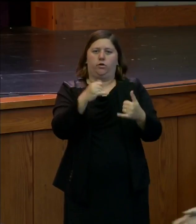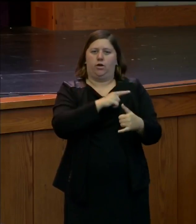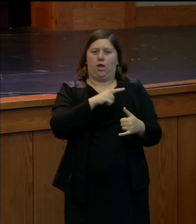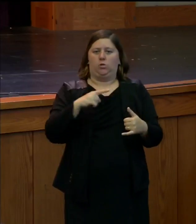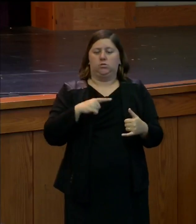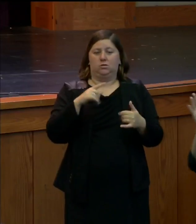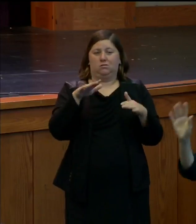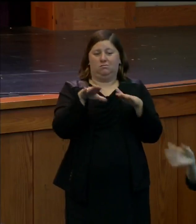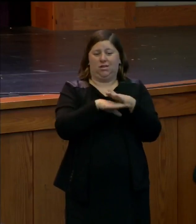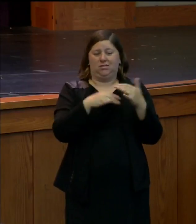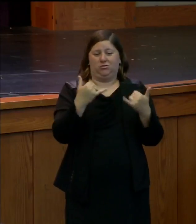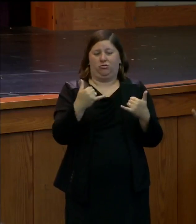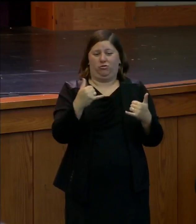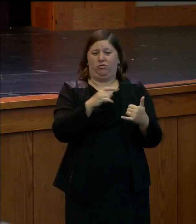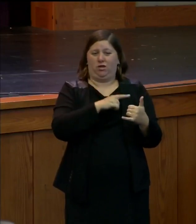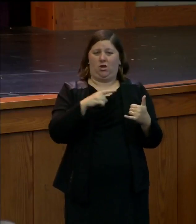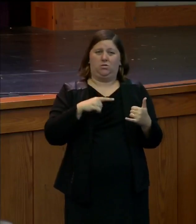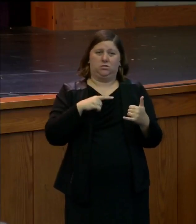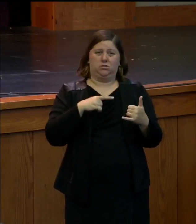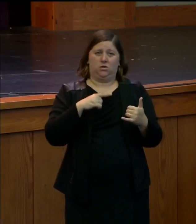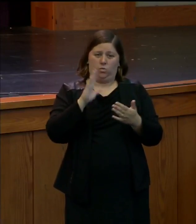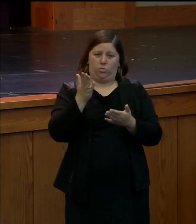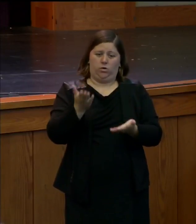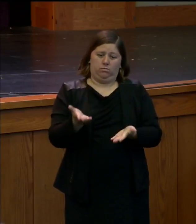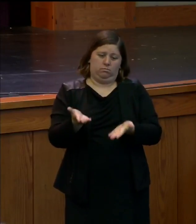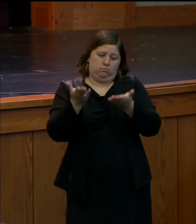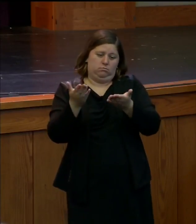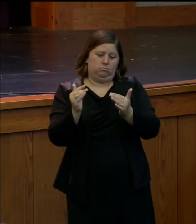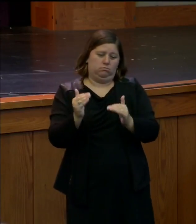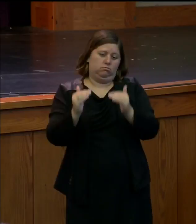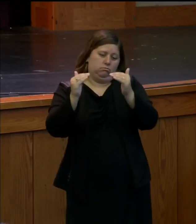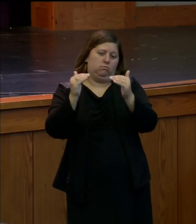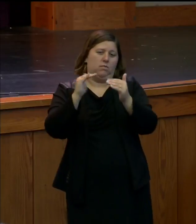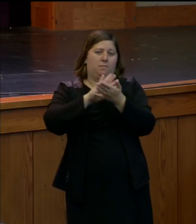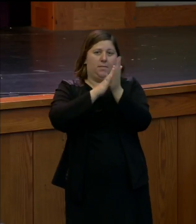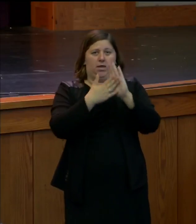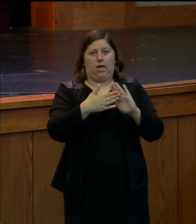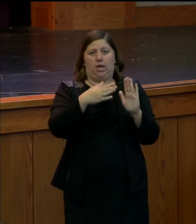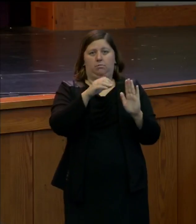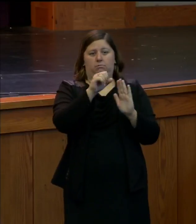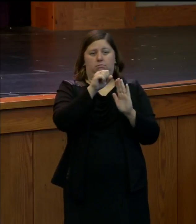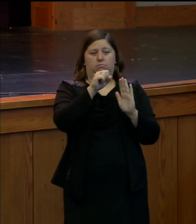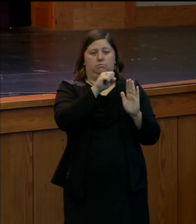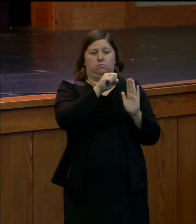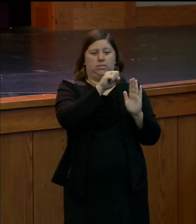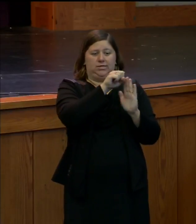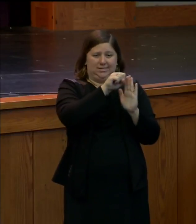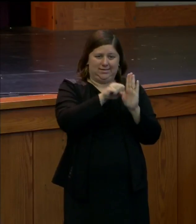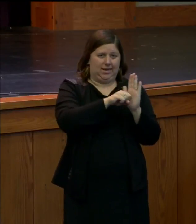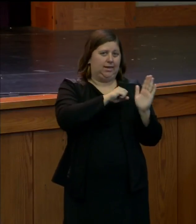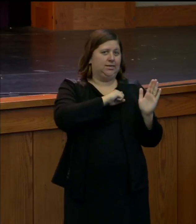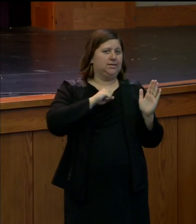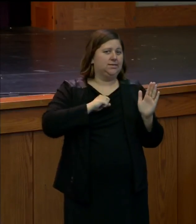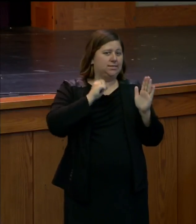ESSENTIALLY THE CURRENT COUNCIL WOULD BE LEFT AND WOULD BECOME THE STATE SENATE AND BUT IT WOULD ALLOW THE ELECTION OF NEW